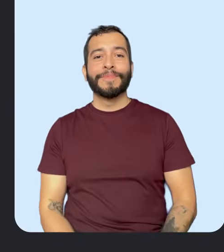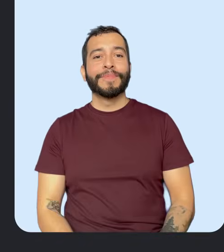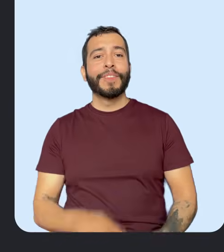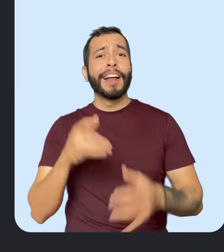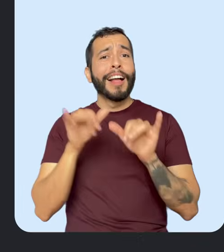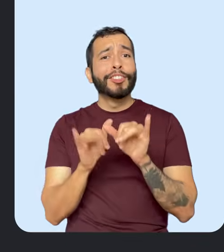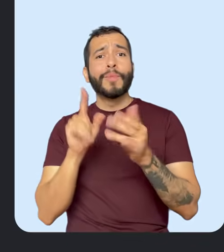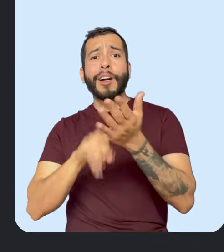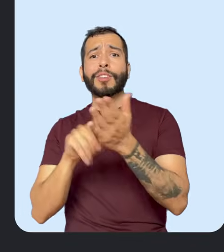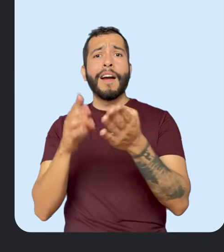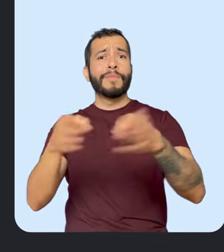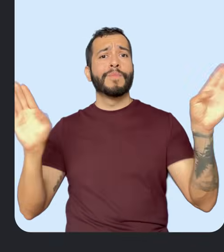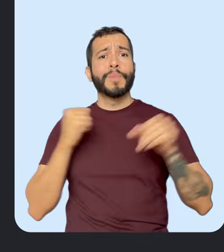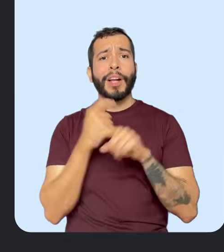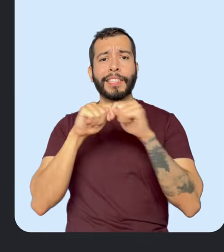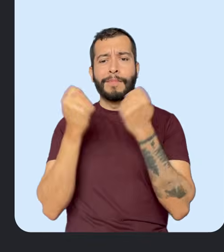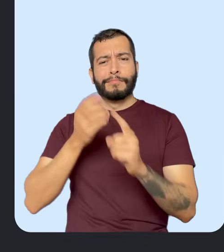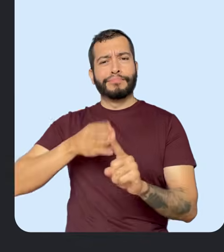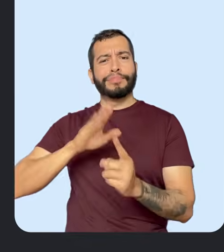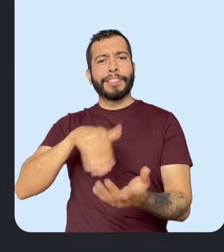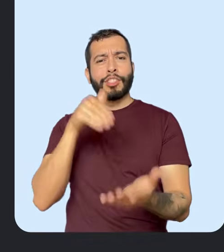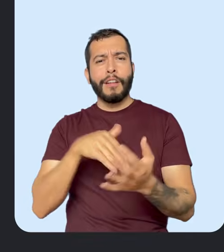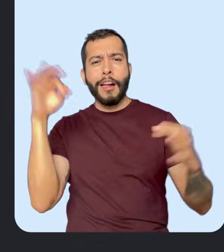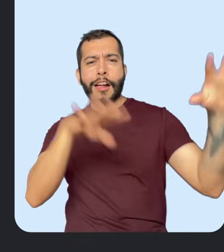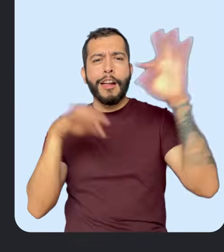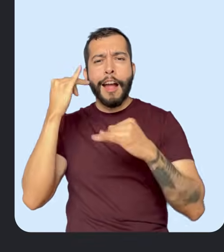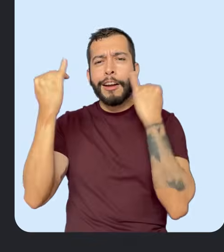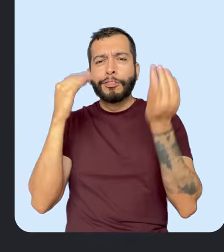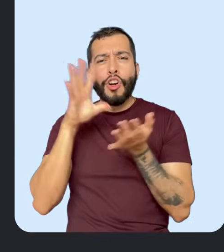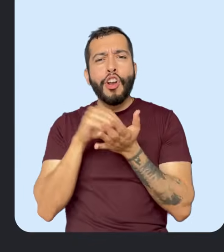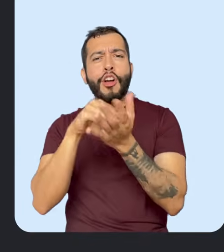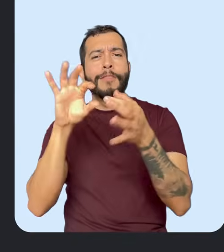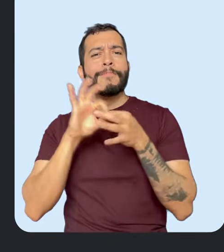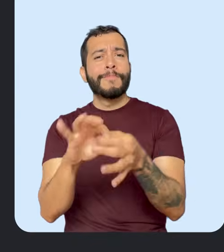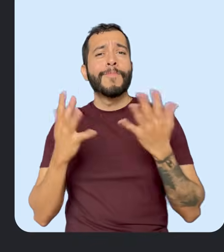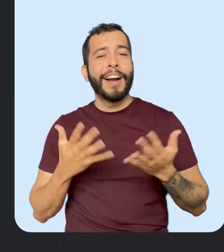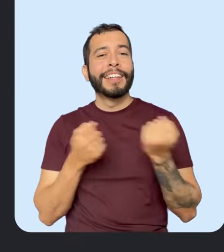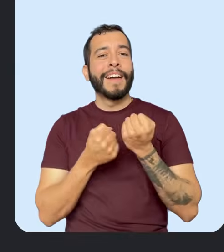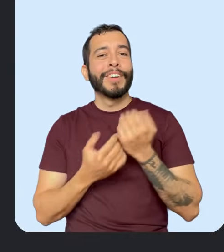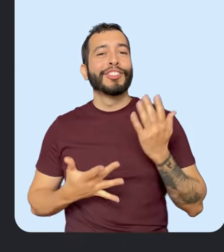Engineers, researchers and wider product teams are using the center to workshop ideas and learn more about assistive technologies-